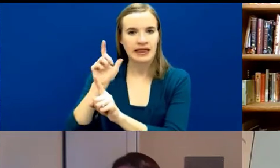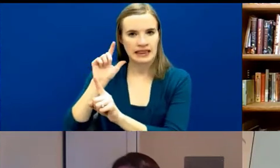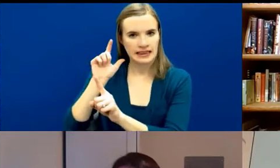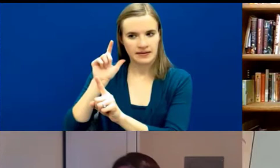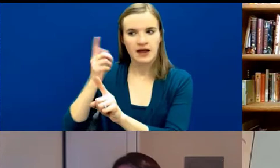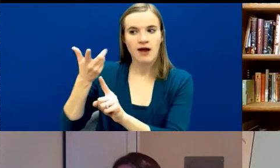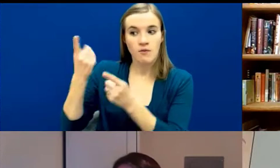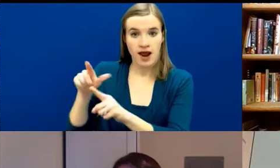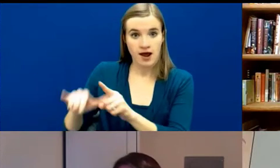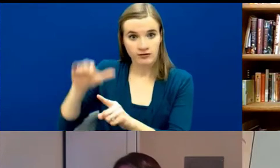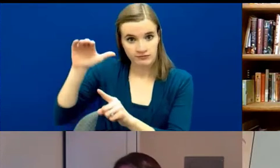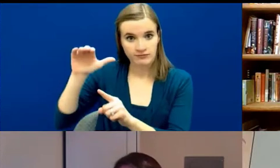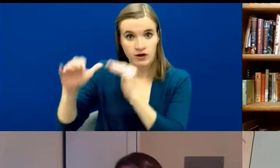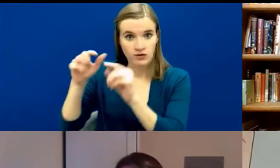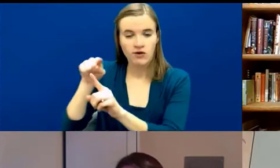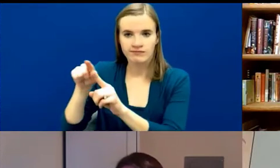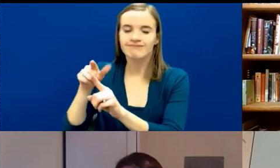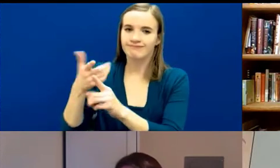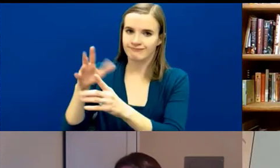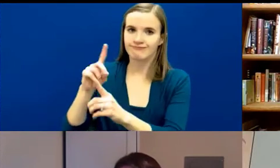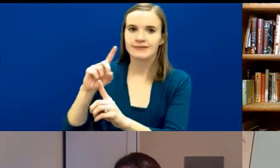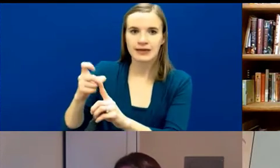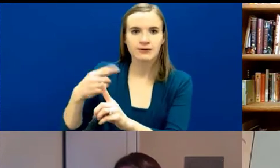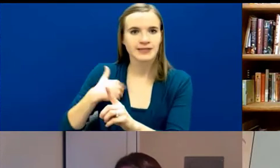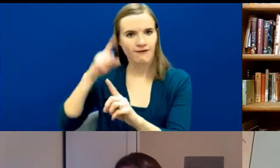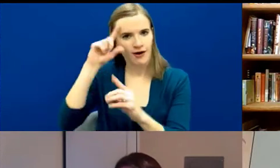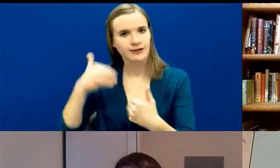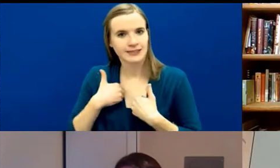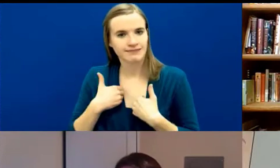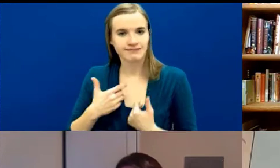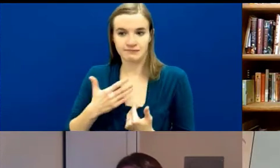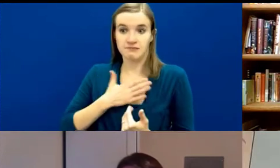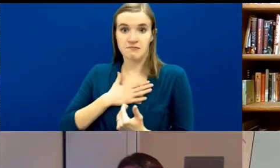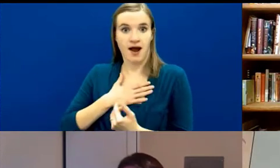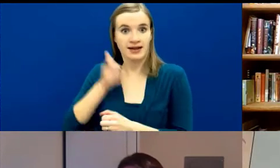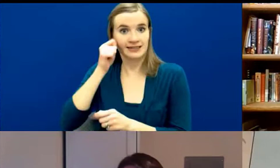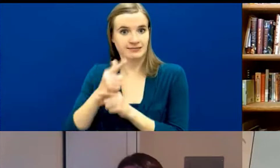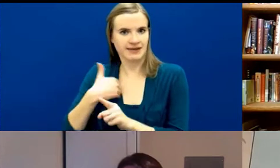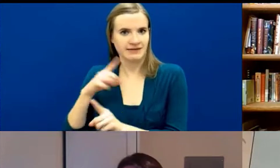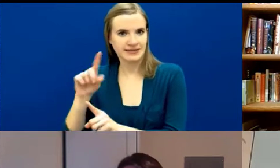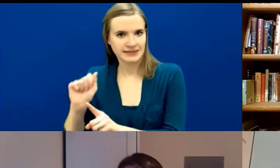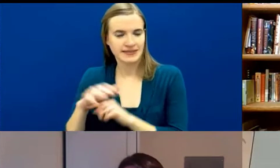really important to me, as an educator, that not only people know about this